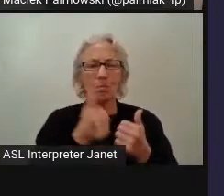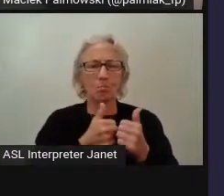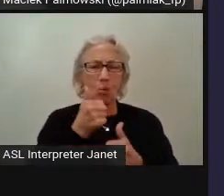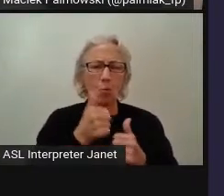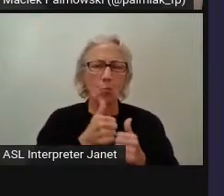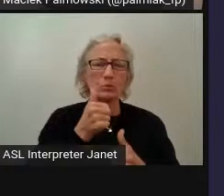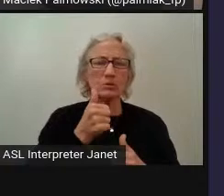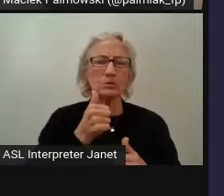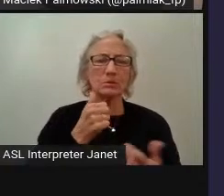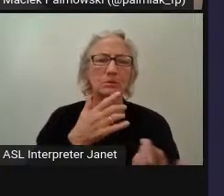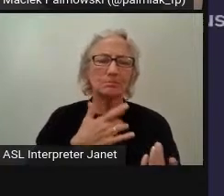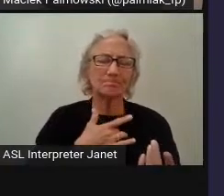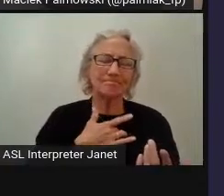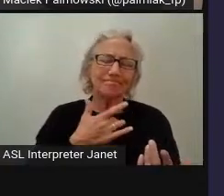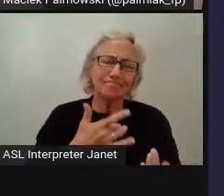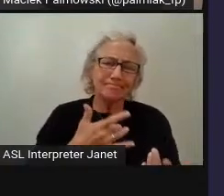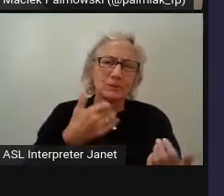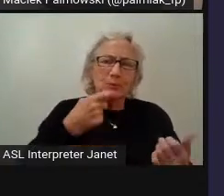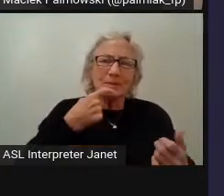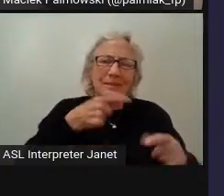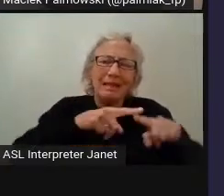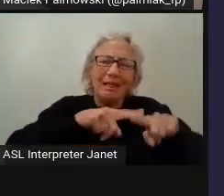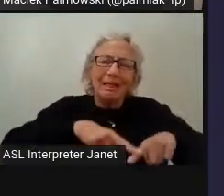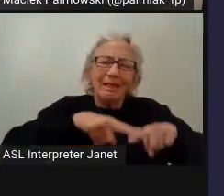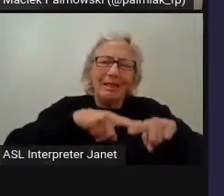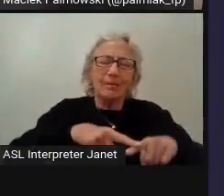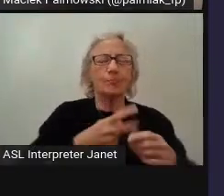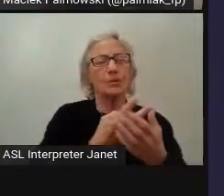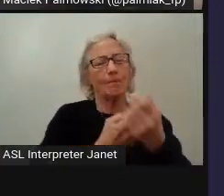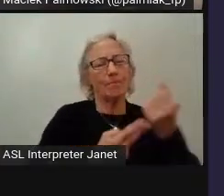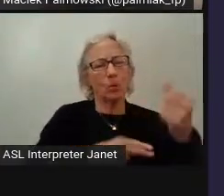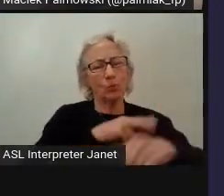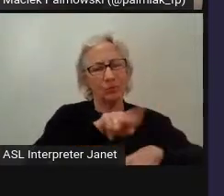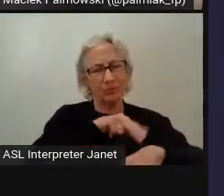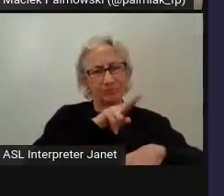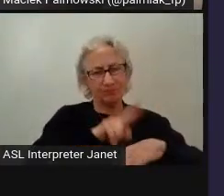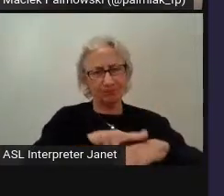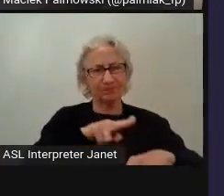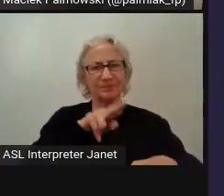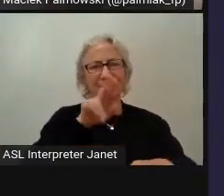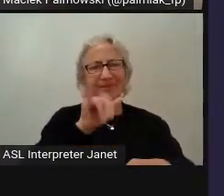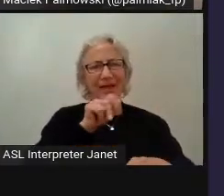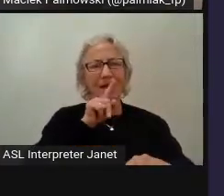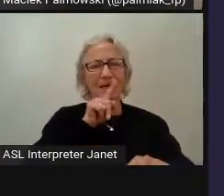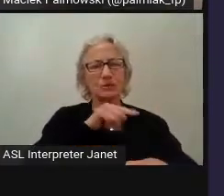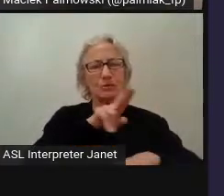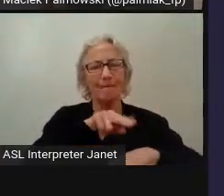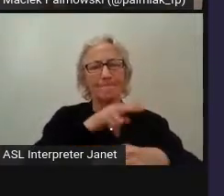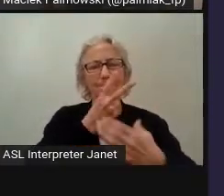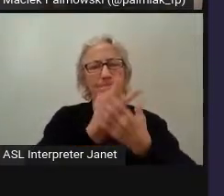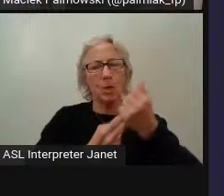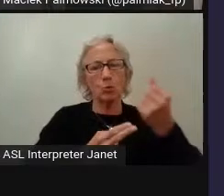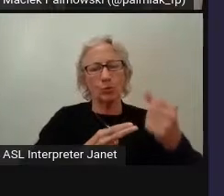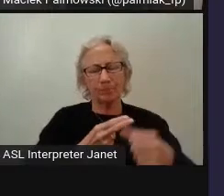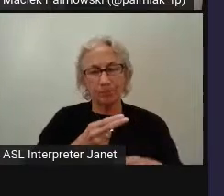Browser or CI / CD tools? Most cases we would use the term it depends, but not this time.